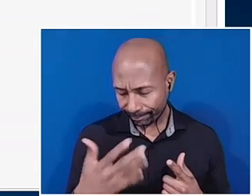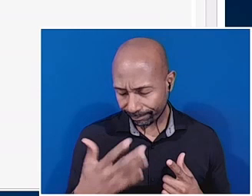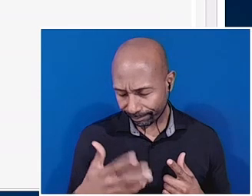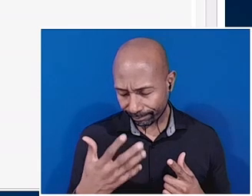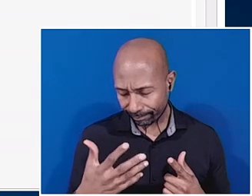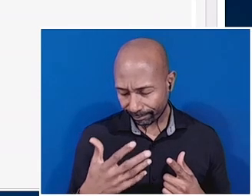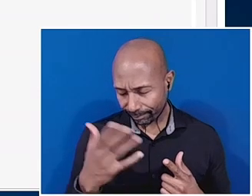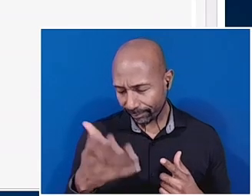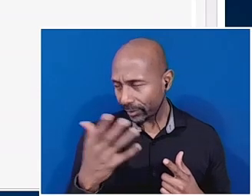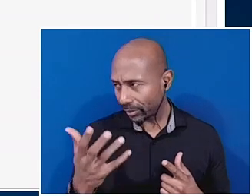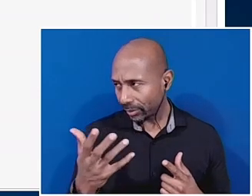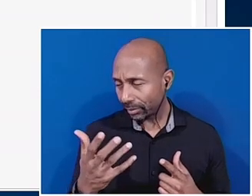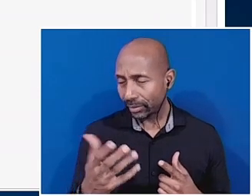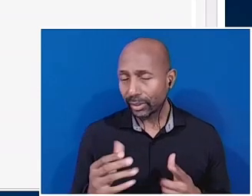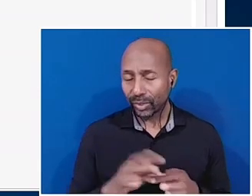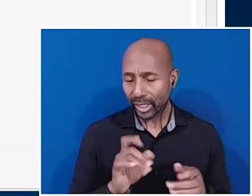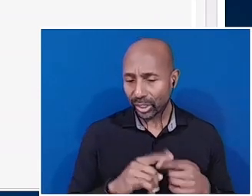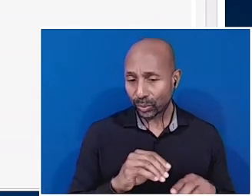counseling and coaching the institution